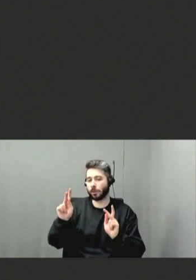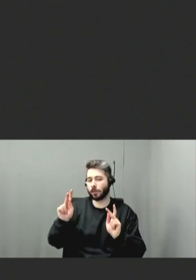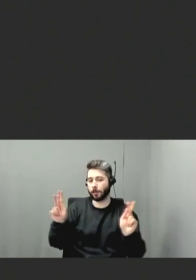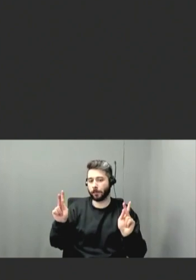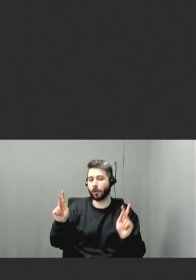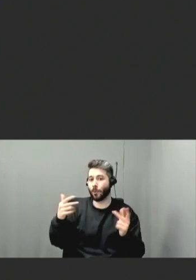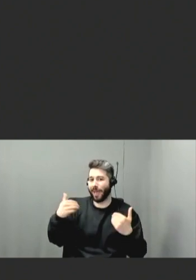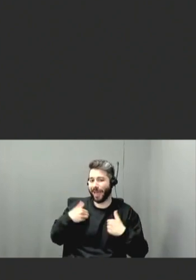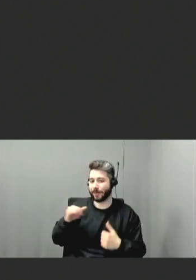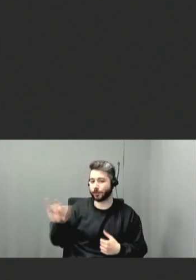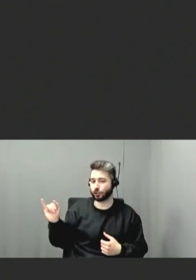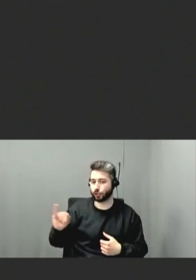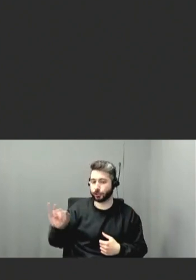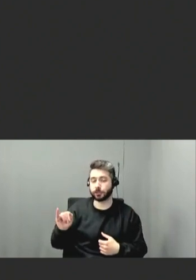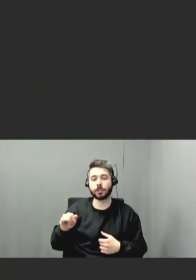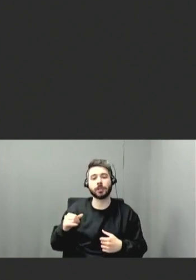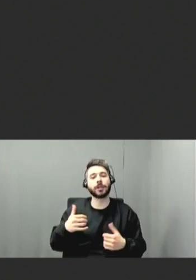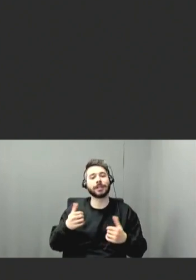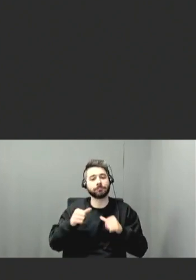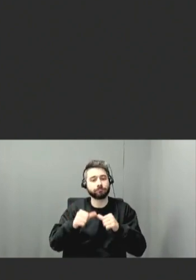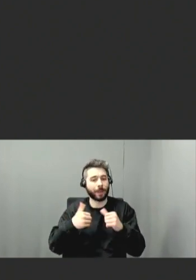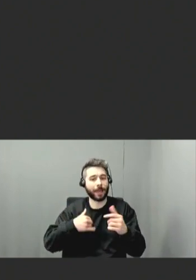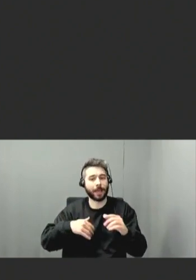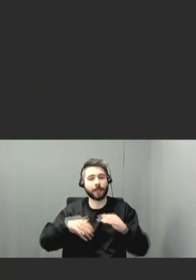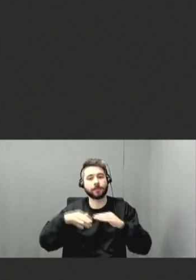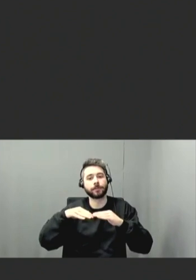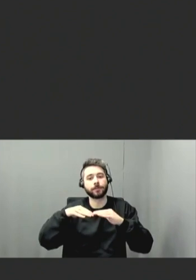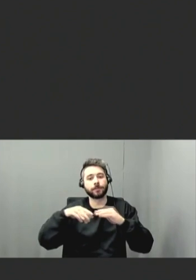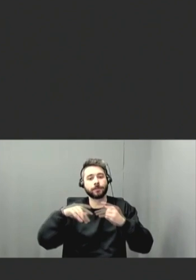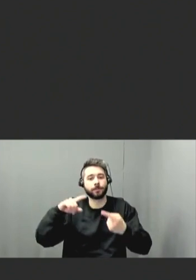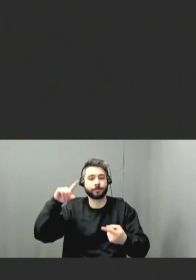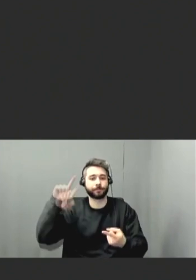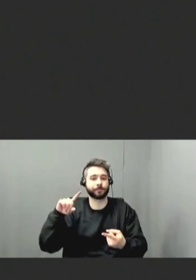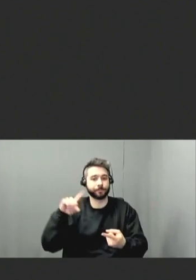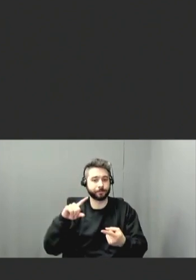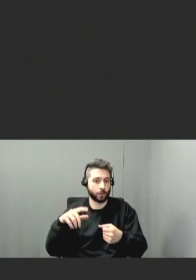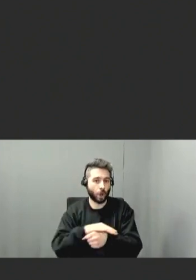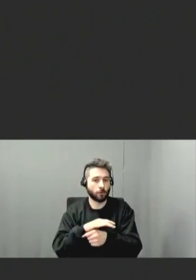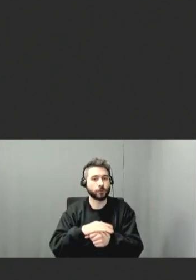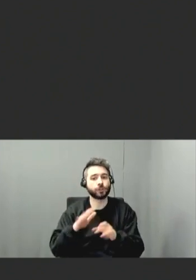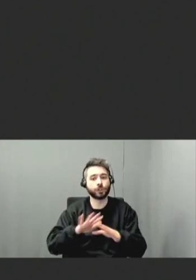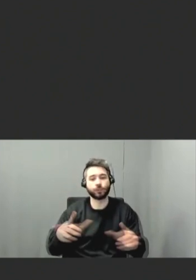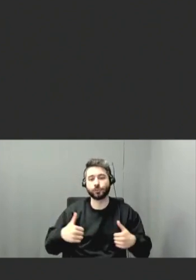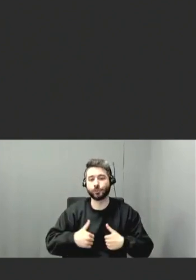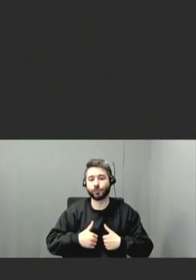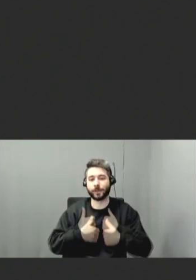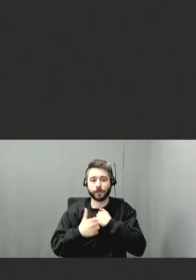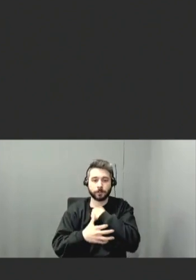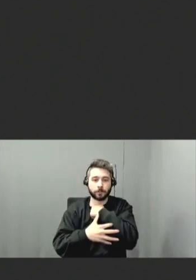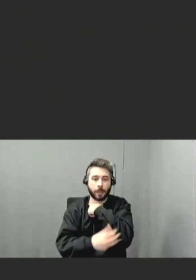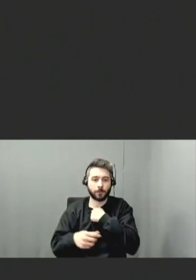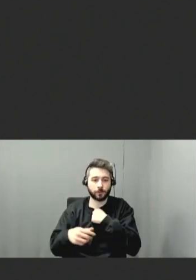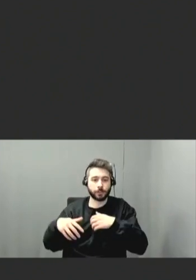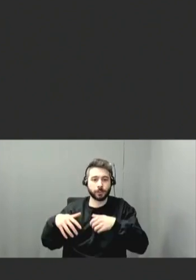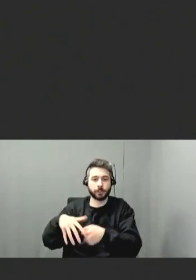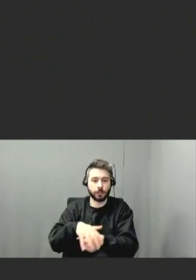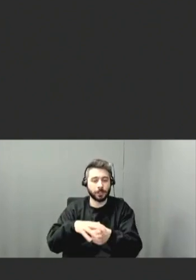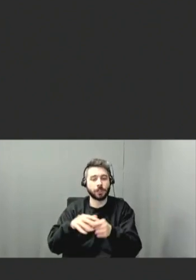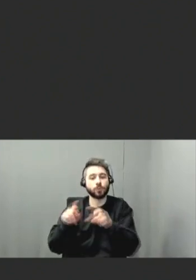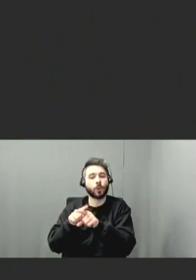continues to be lower coverage among children living in poverty as well as children living